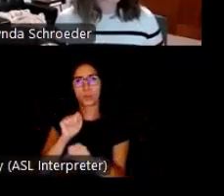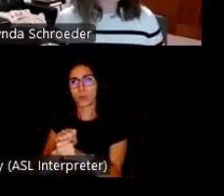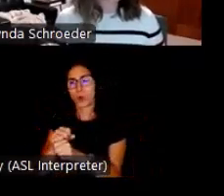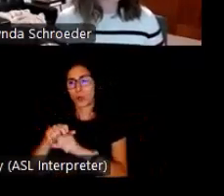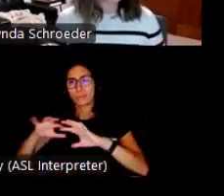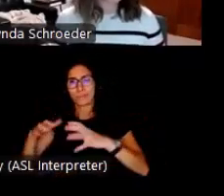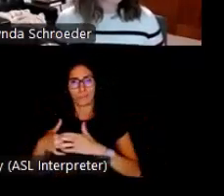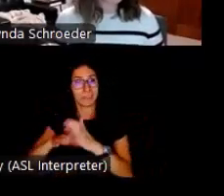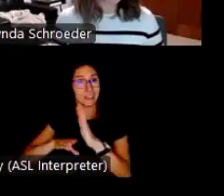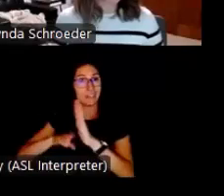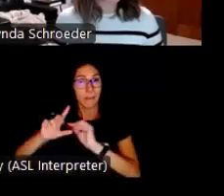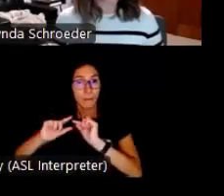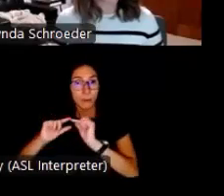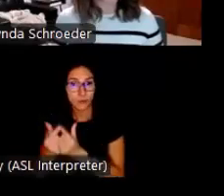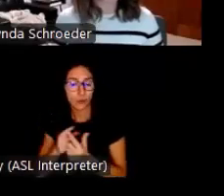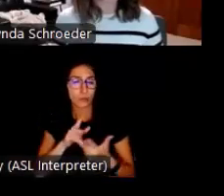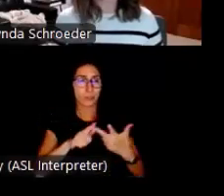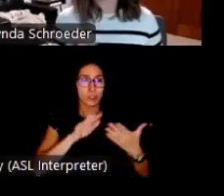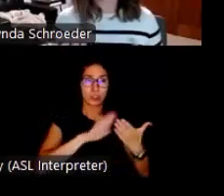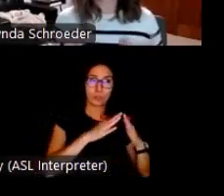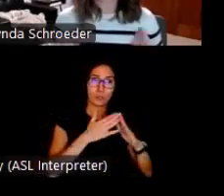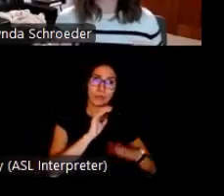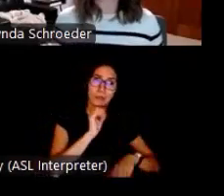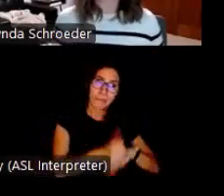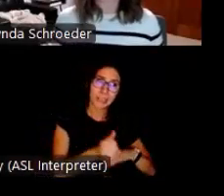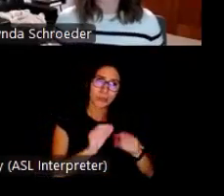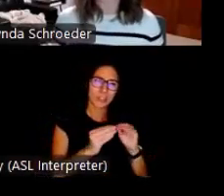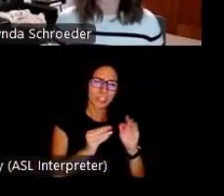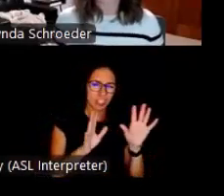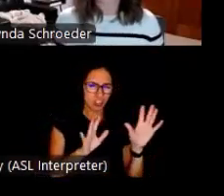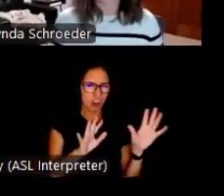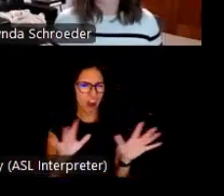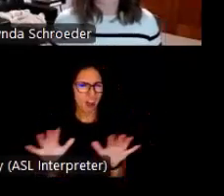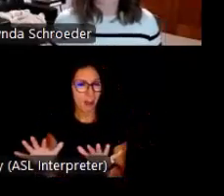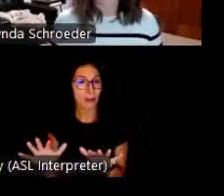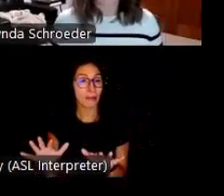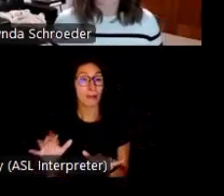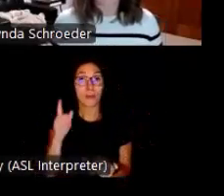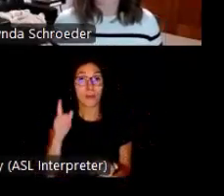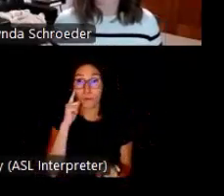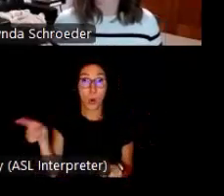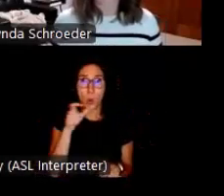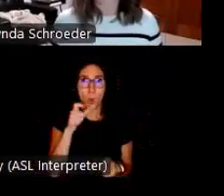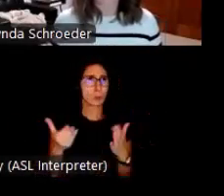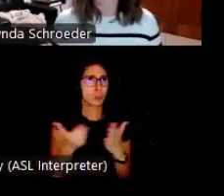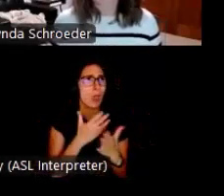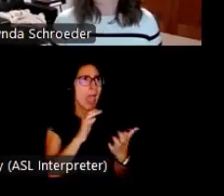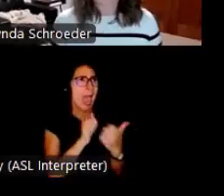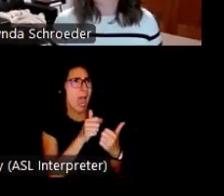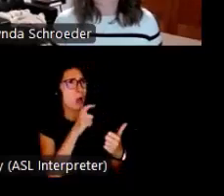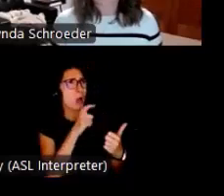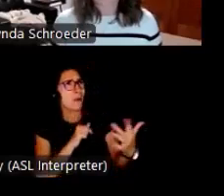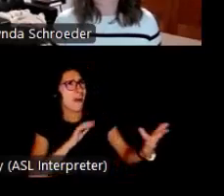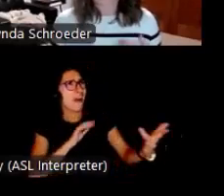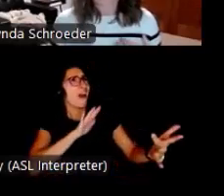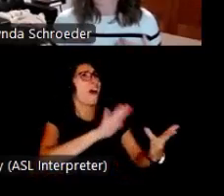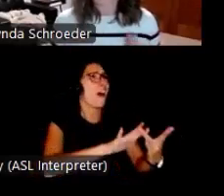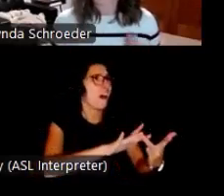community-based organizations, to give you a starting point if you're new to engaging and providing knowledge dissemination and translation